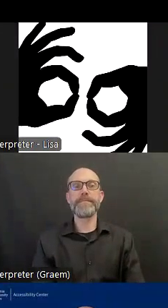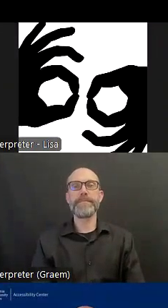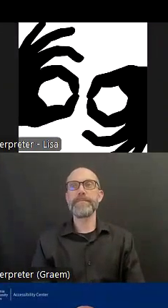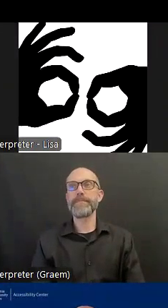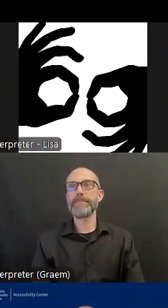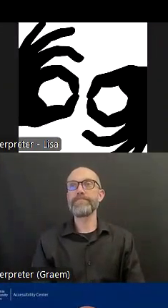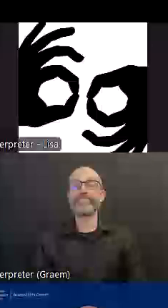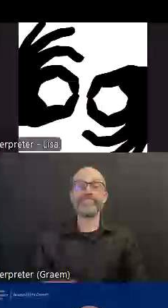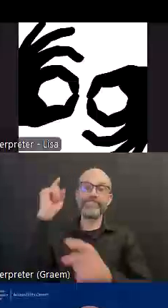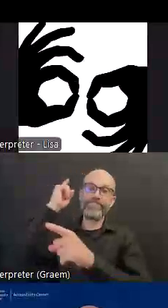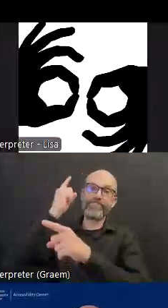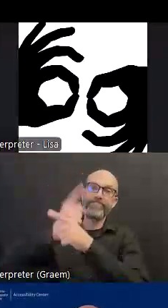That's correct. It is high.